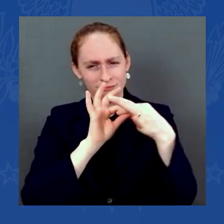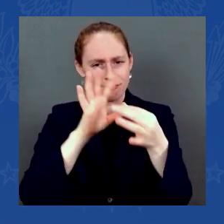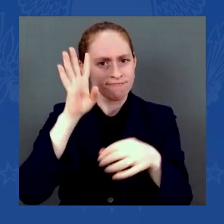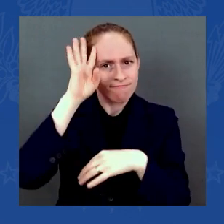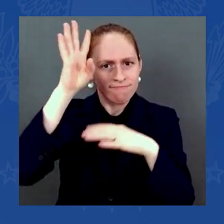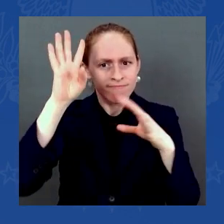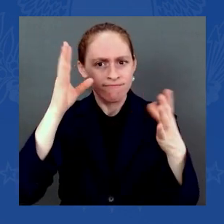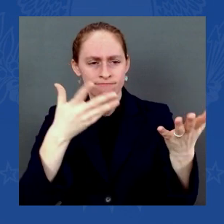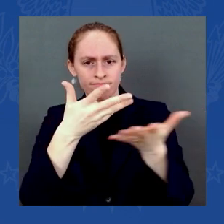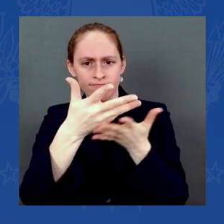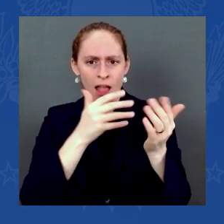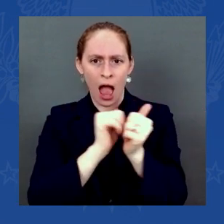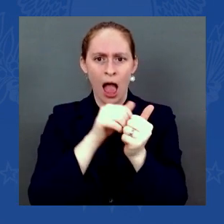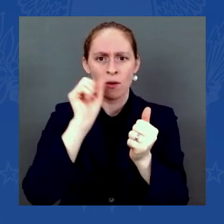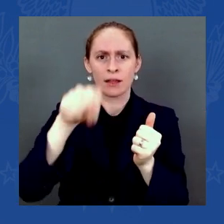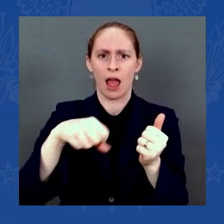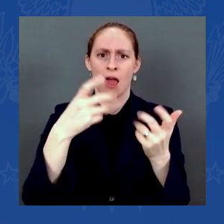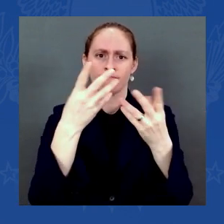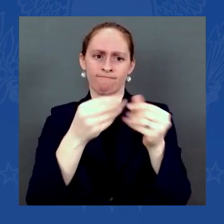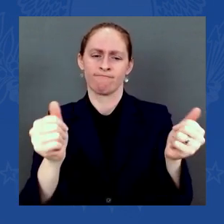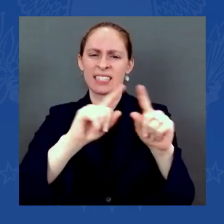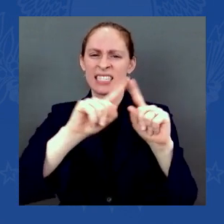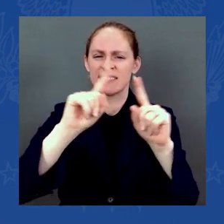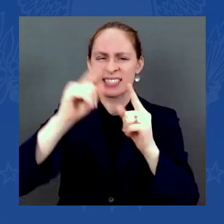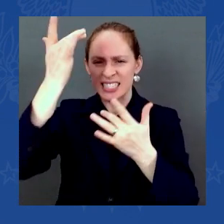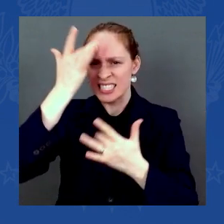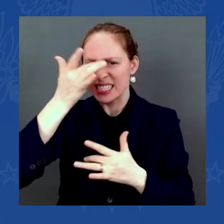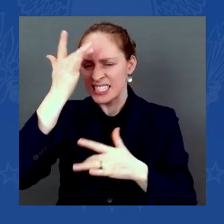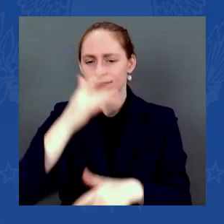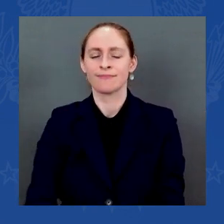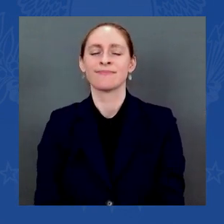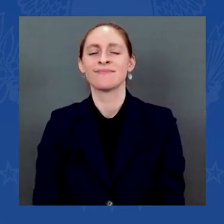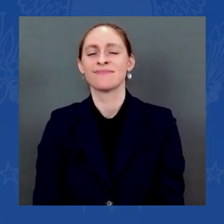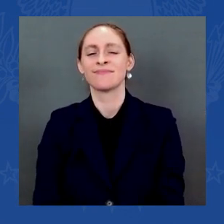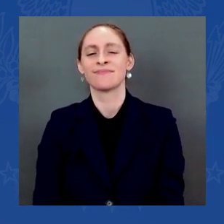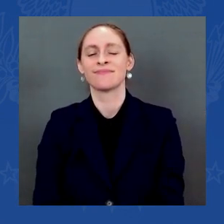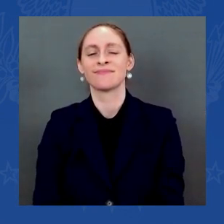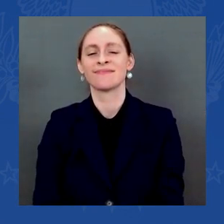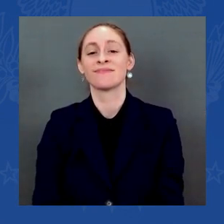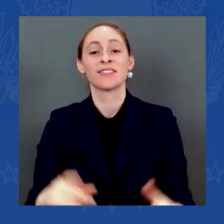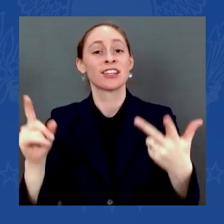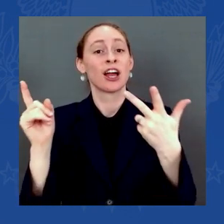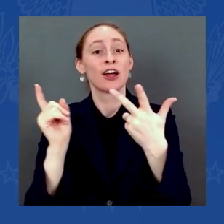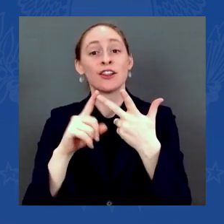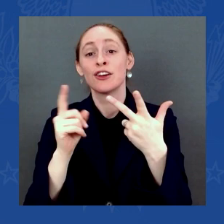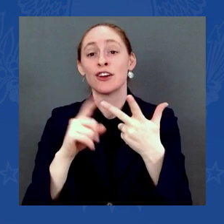new ways to prevent, diagnose, treat, and cure ALS and other neurodegenerative diseases.